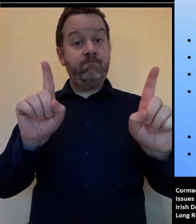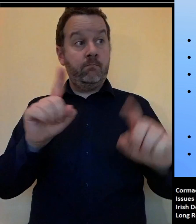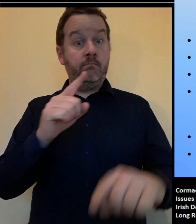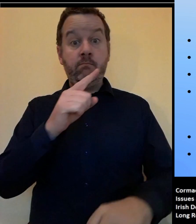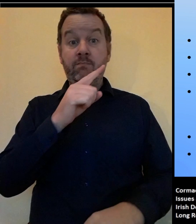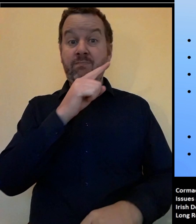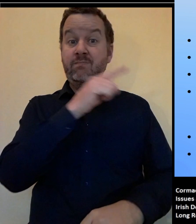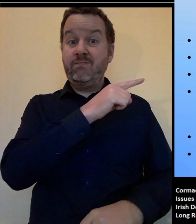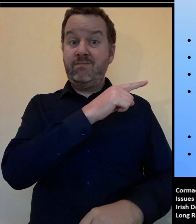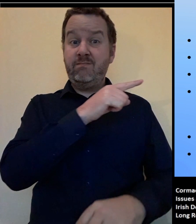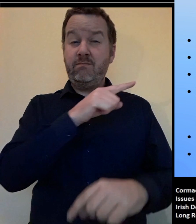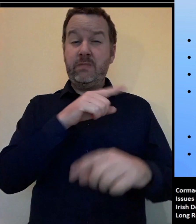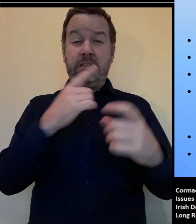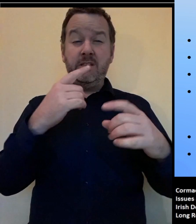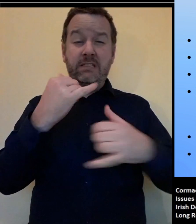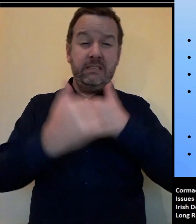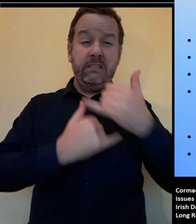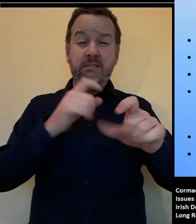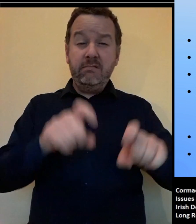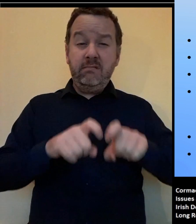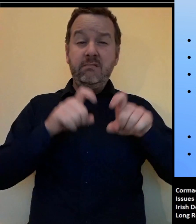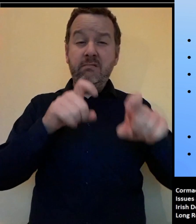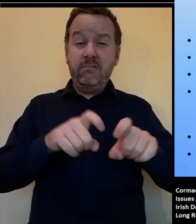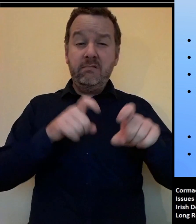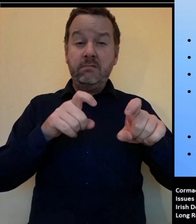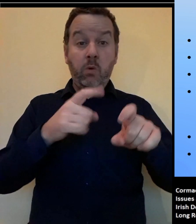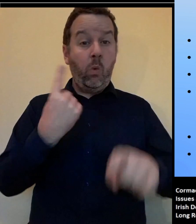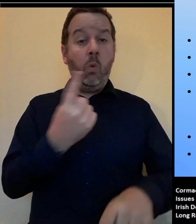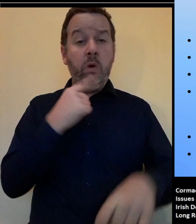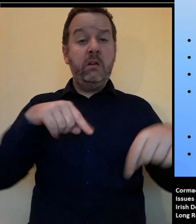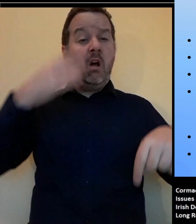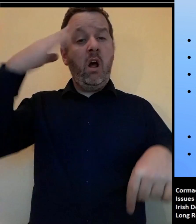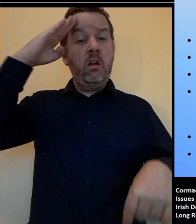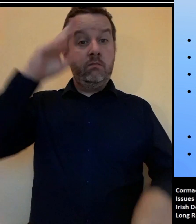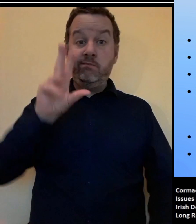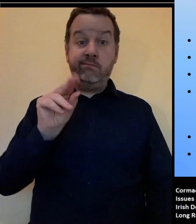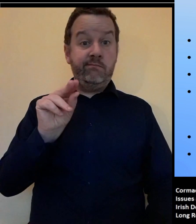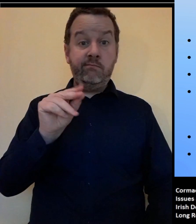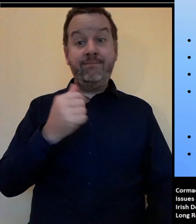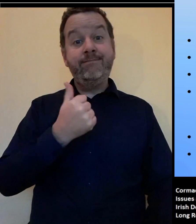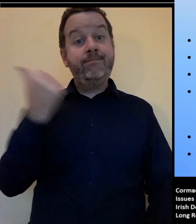It is worth mentioning that this was not simply the case in Ireland;